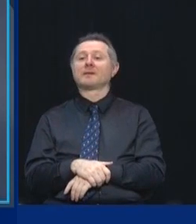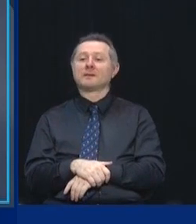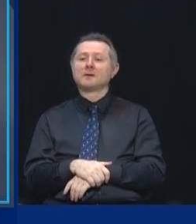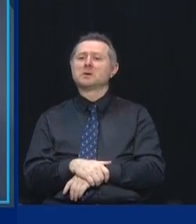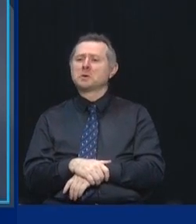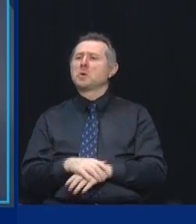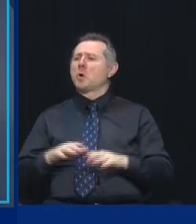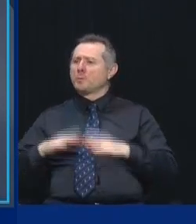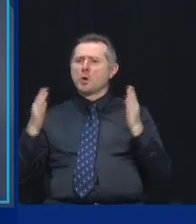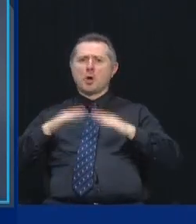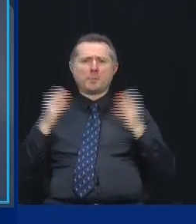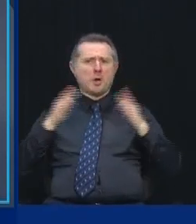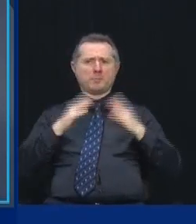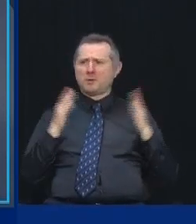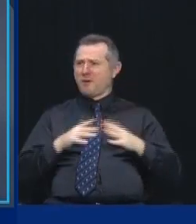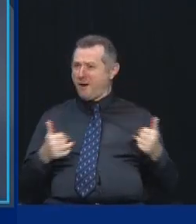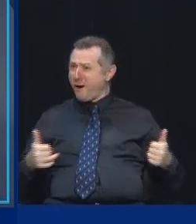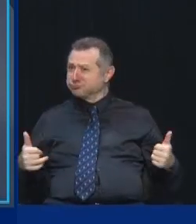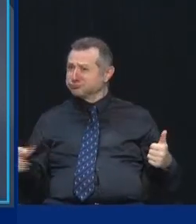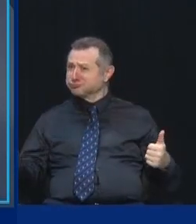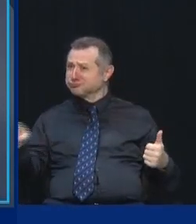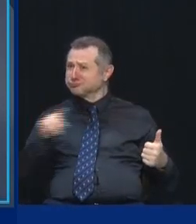VACCINES SO I'M GOING TO CONTINUE THAT FIGHT.